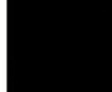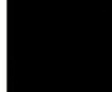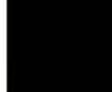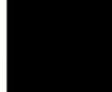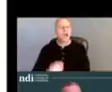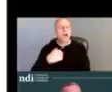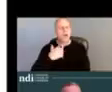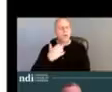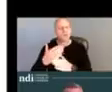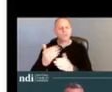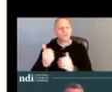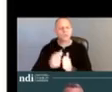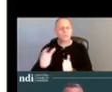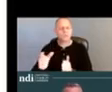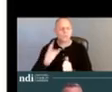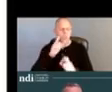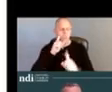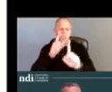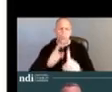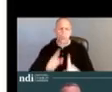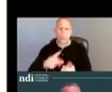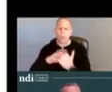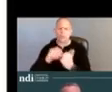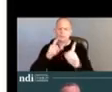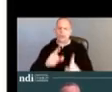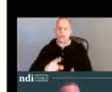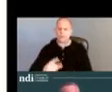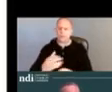share with you the learning objectives for today before we get into the main speaker.